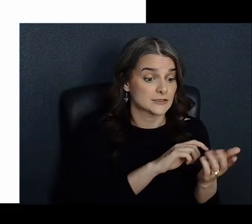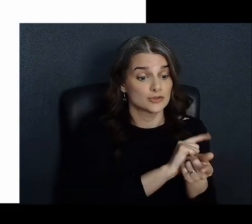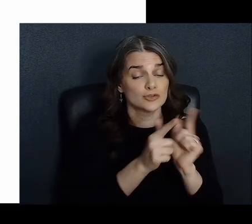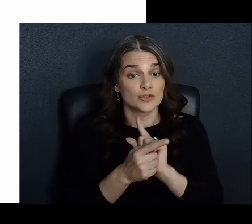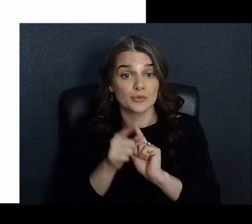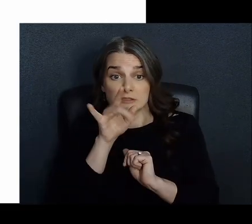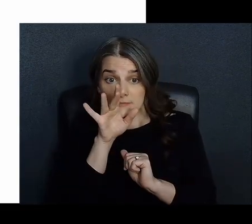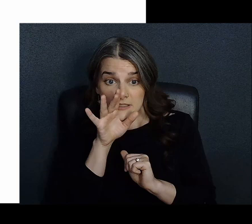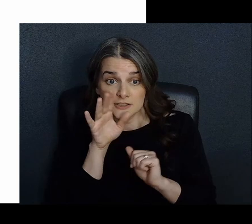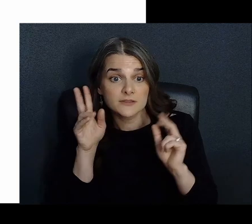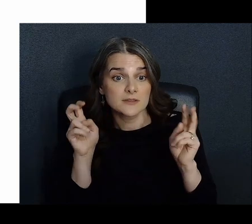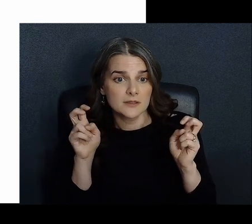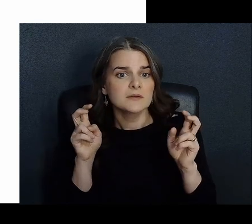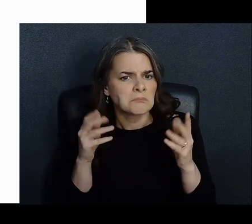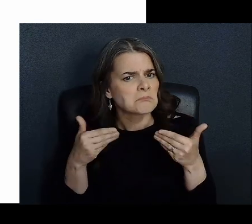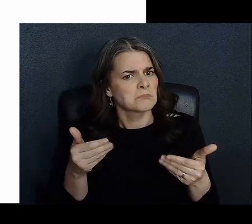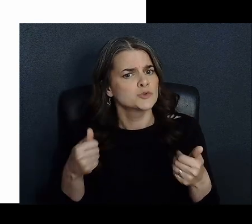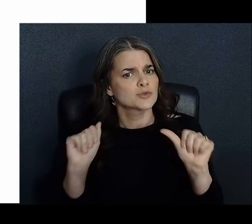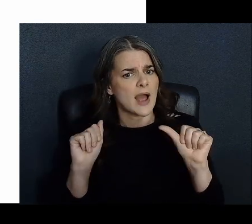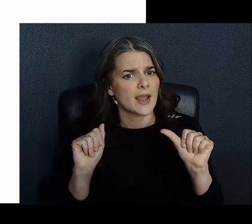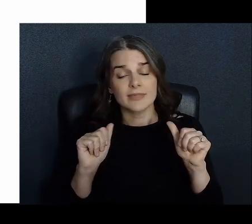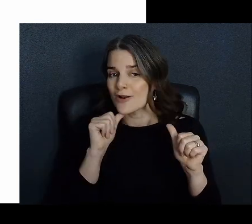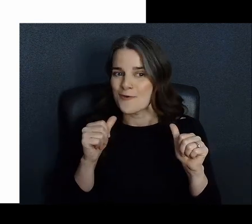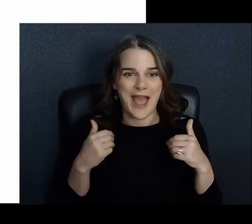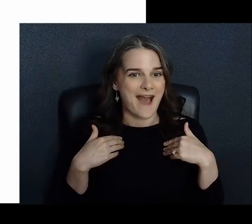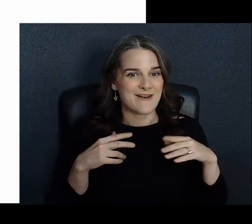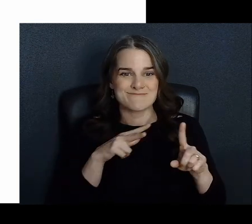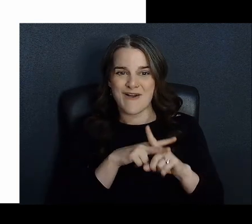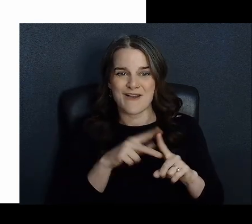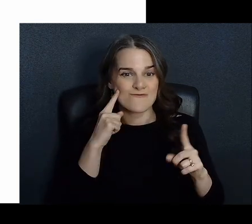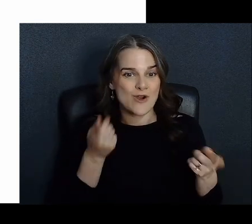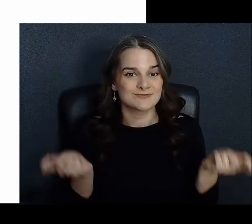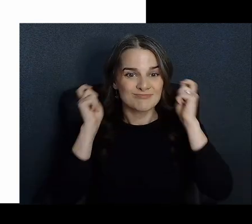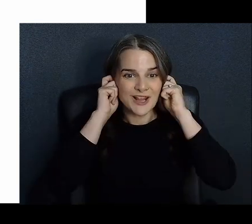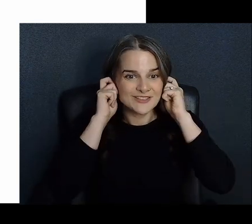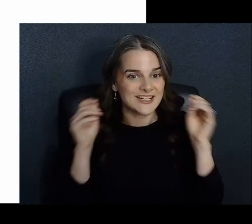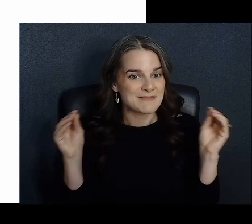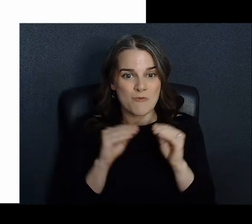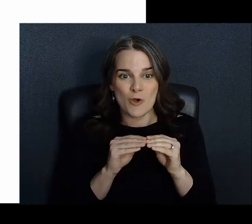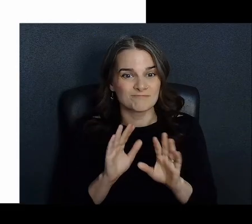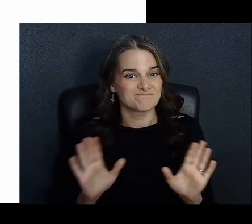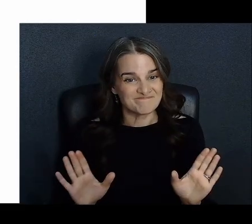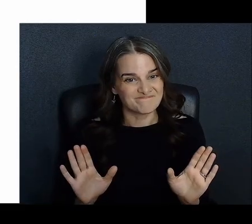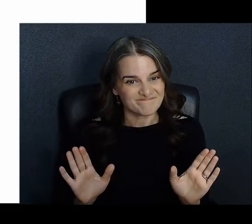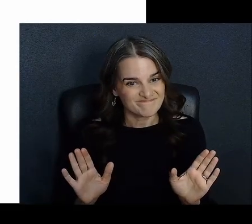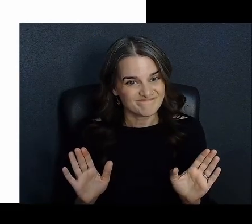They don't have a speaker jack on these devices anymore. However, if you use the Kindle app on a tablet device,